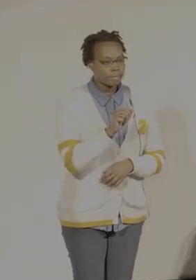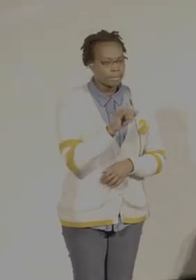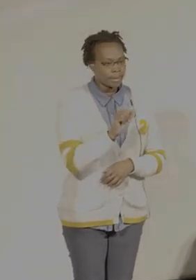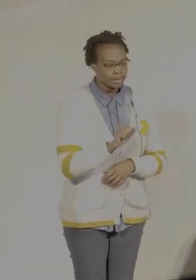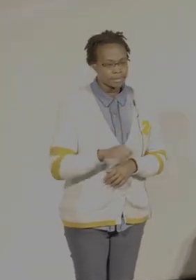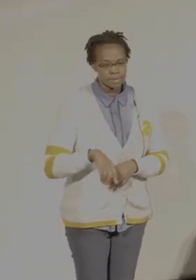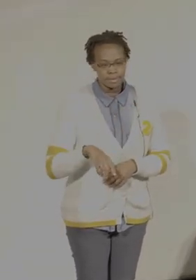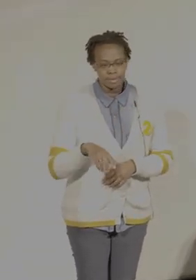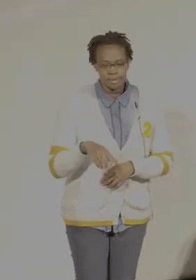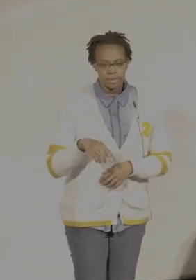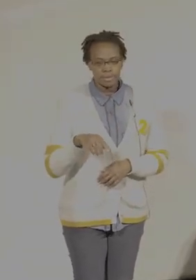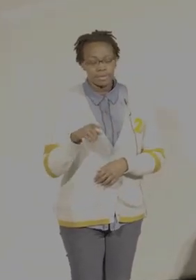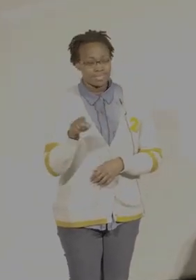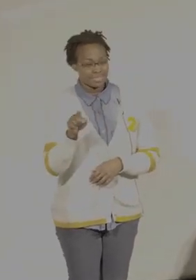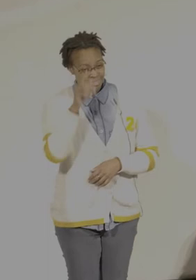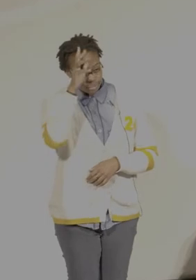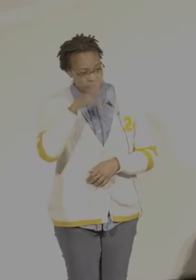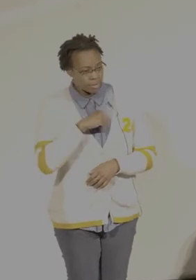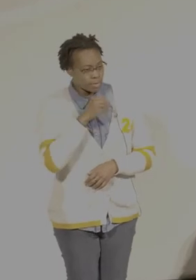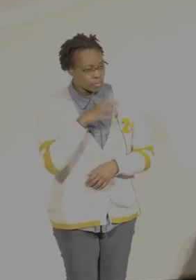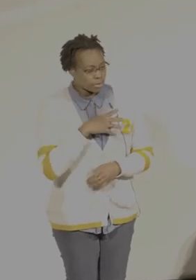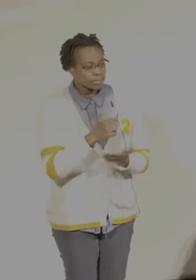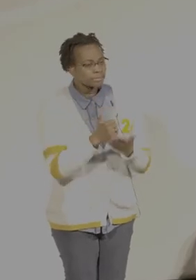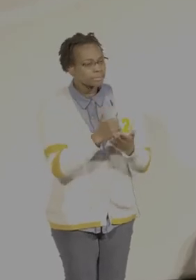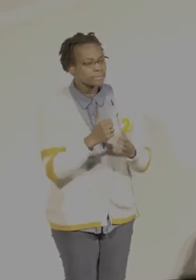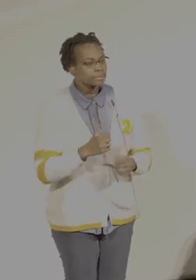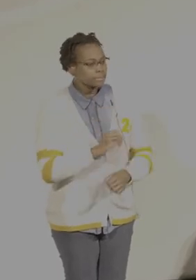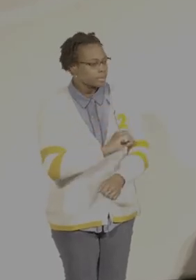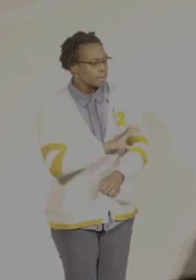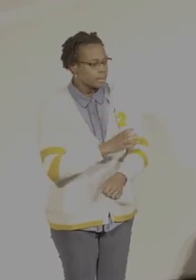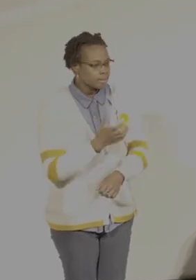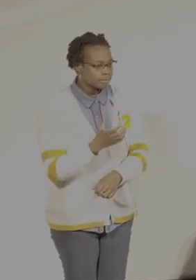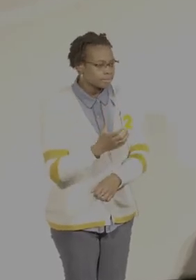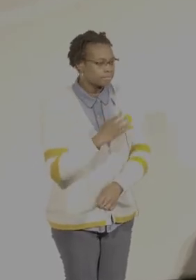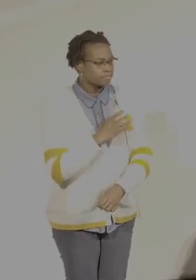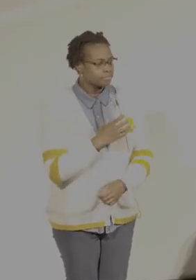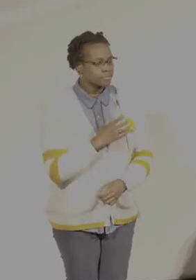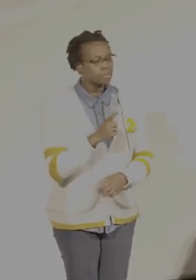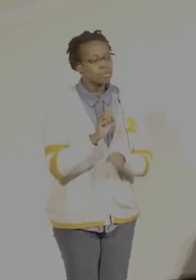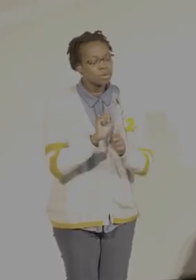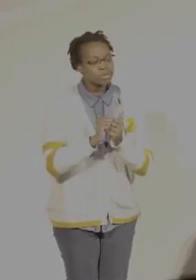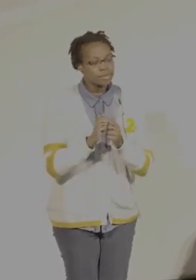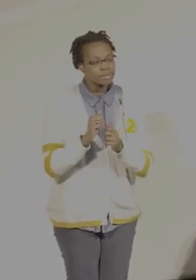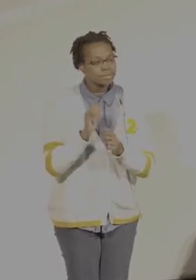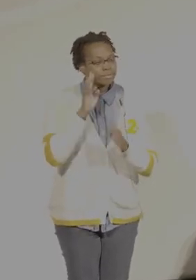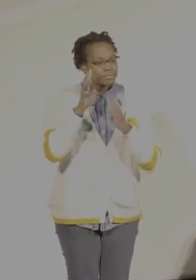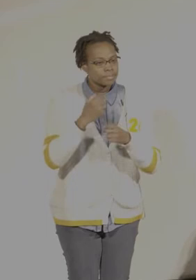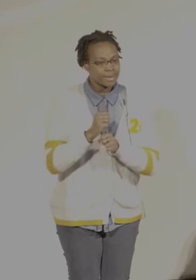And these men and women helped me, empowered me. We all worked together to craft this film.